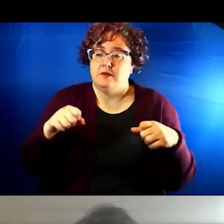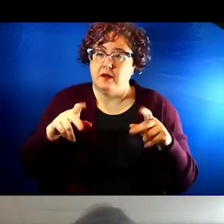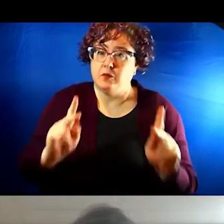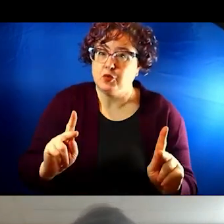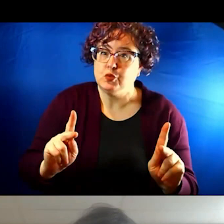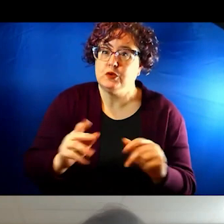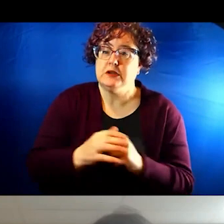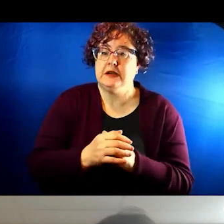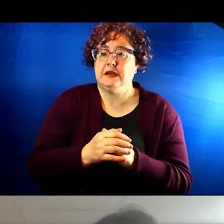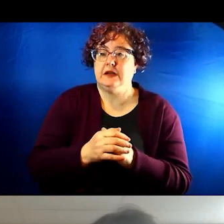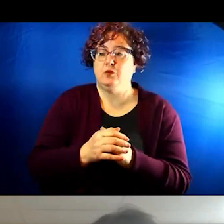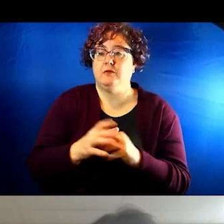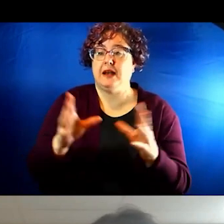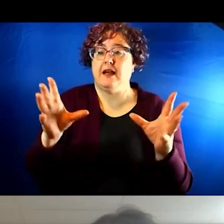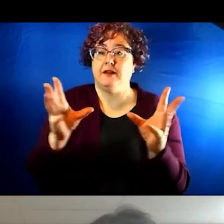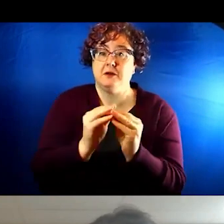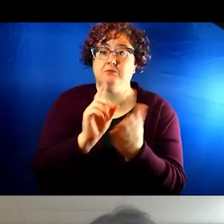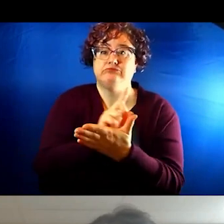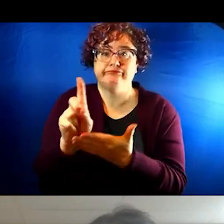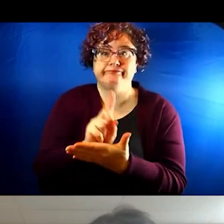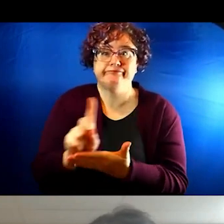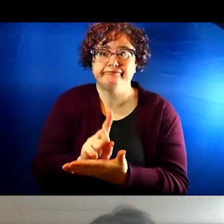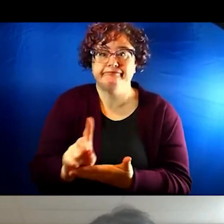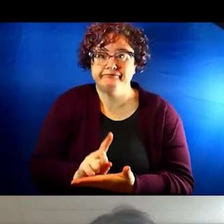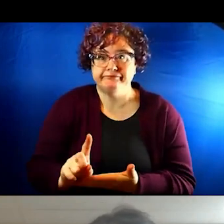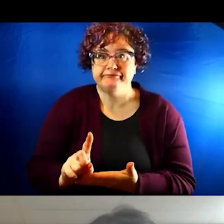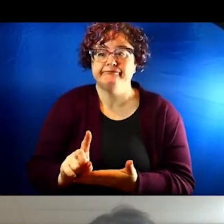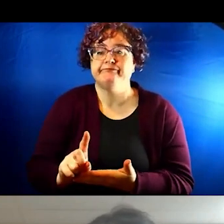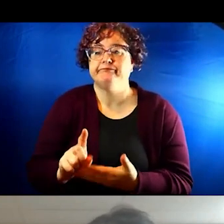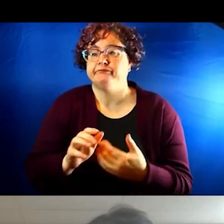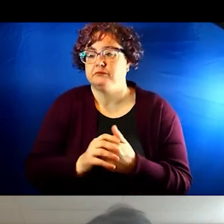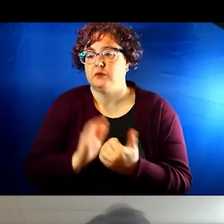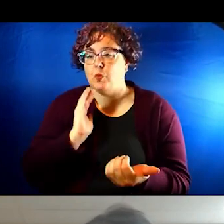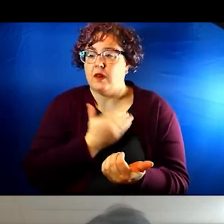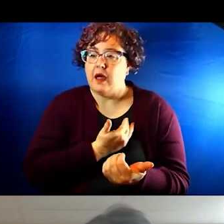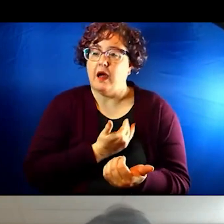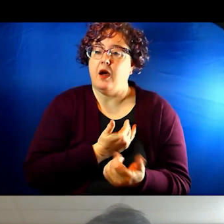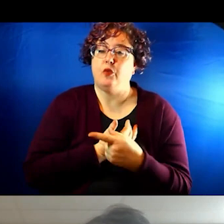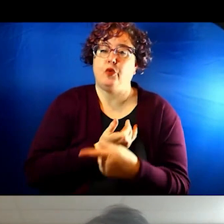WEEKLY MEETINGS WITH THE PROVIDER AND HOPING TO HAVE THE PROGRAM